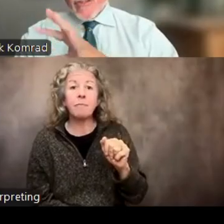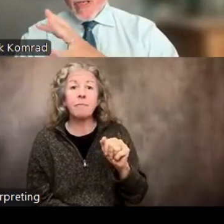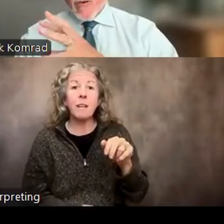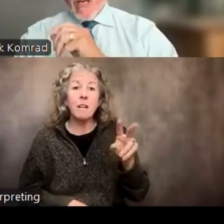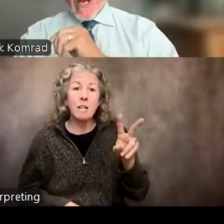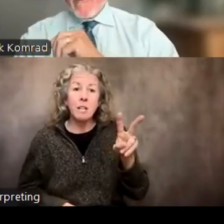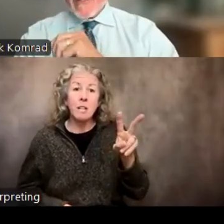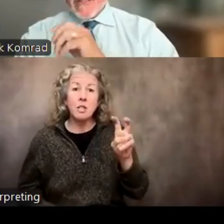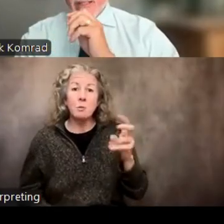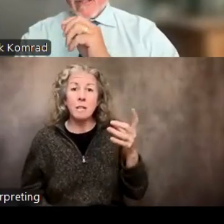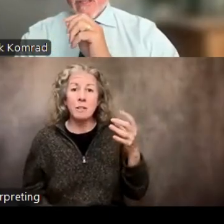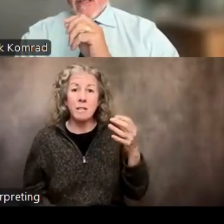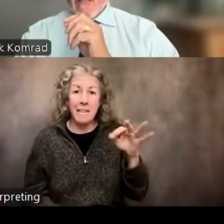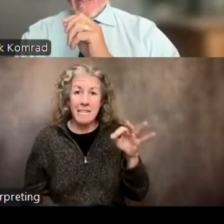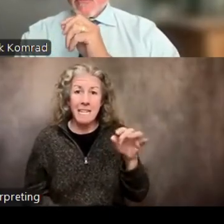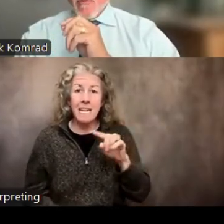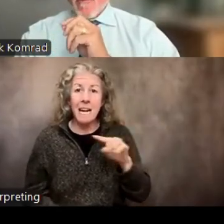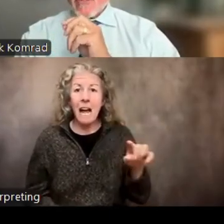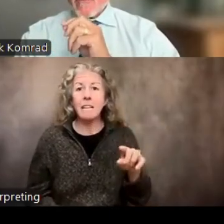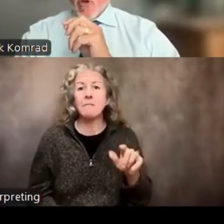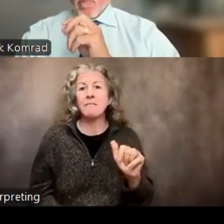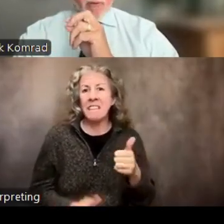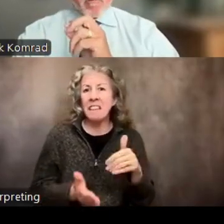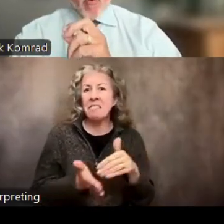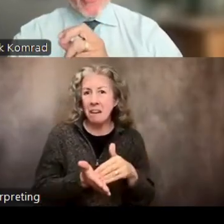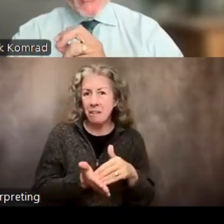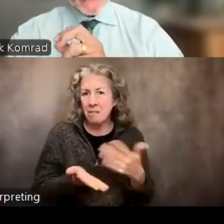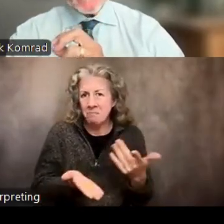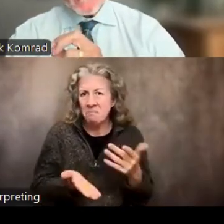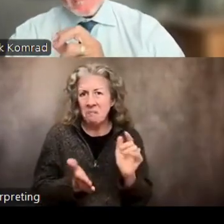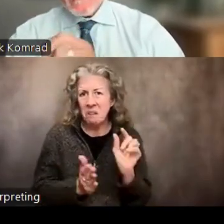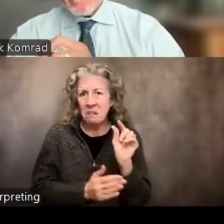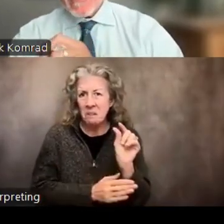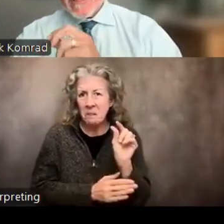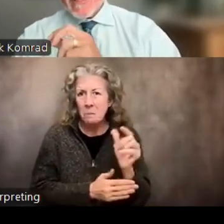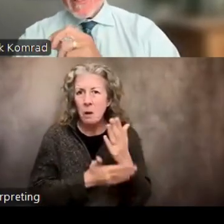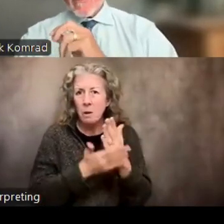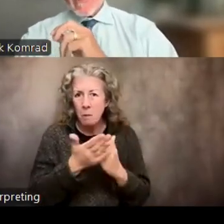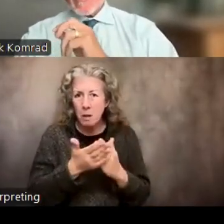so obviously it's a small proportion, but still, that's